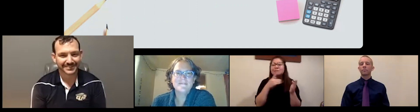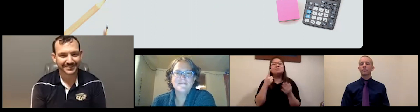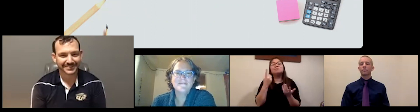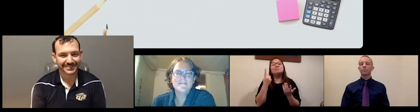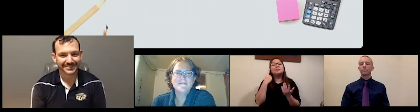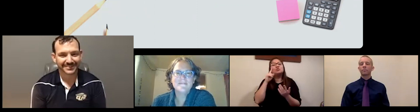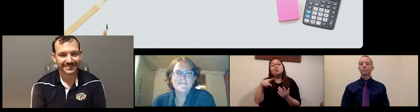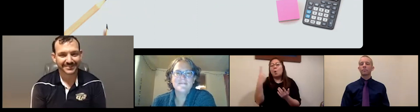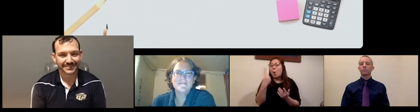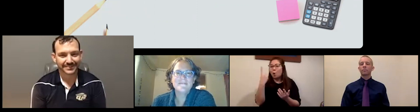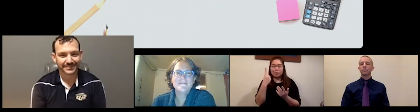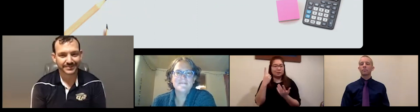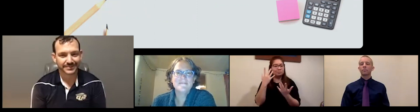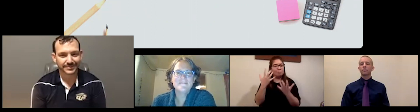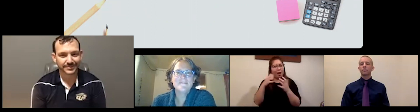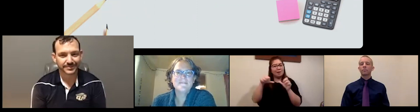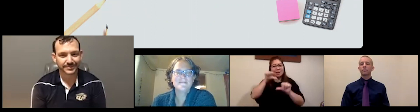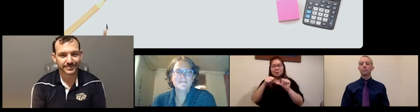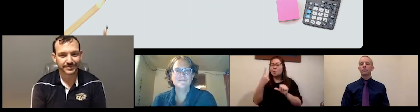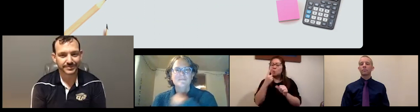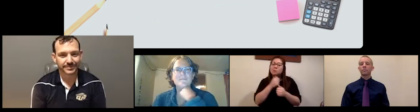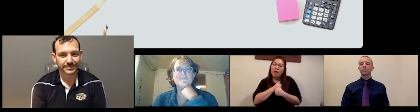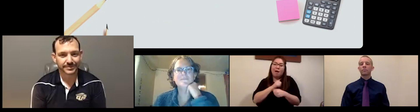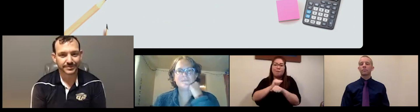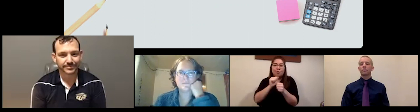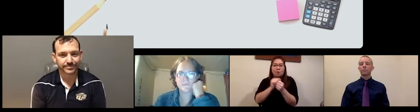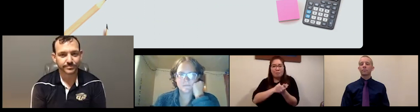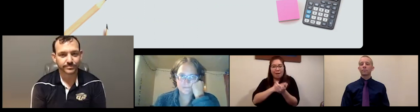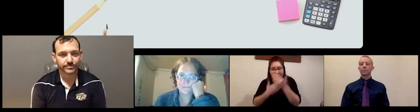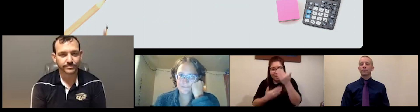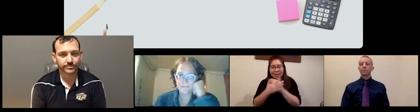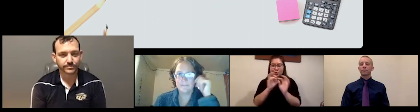In the end, I just always wanted science, I always loved working with my hands.